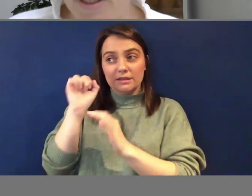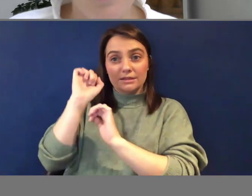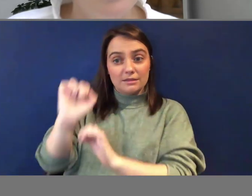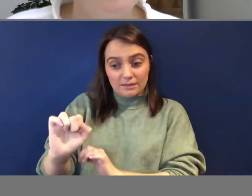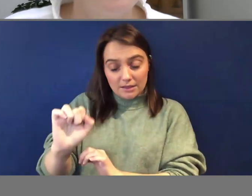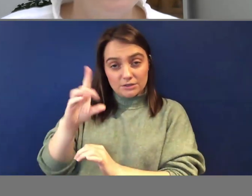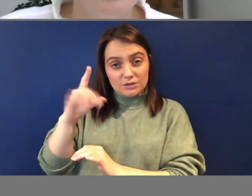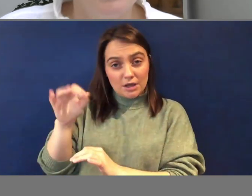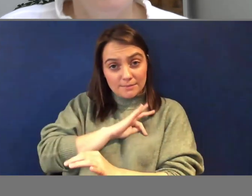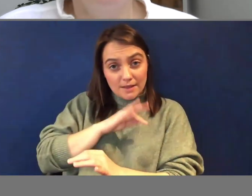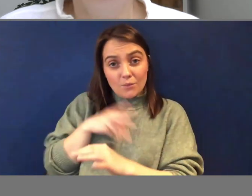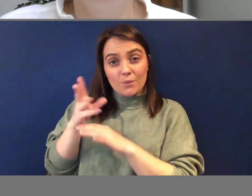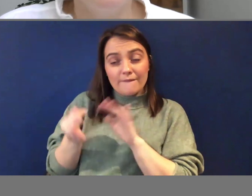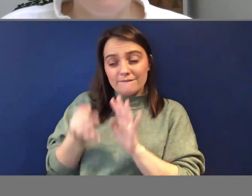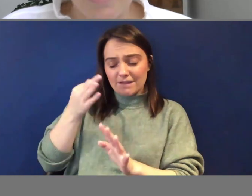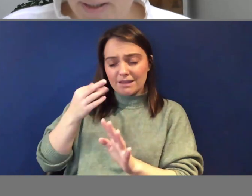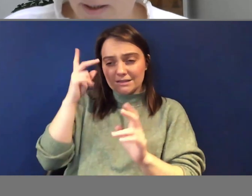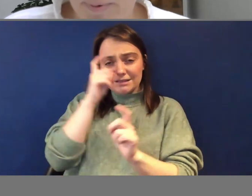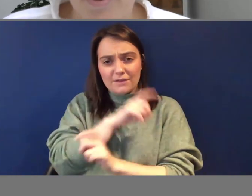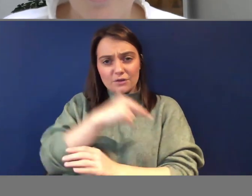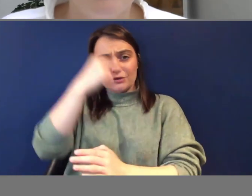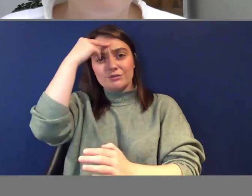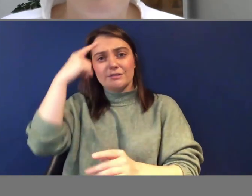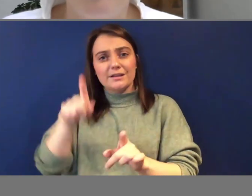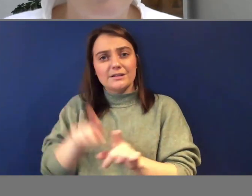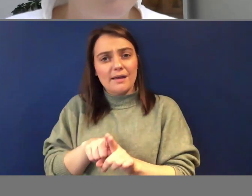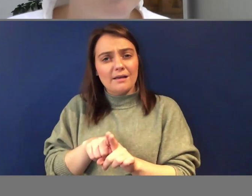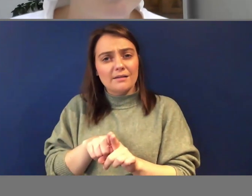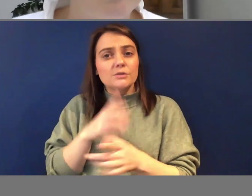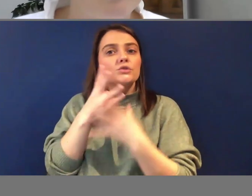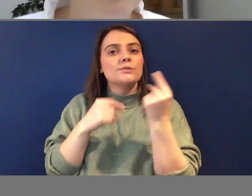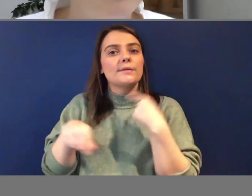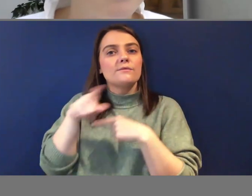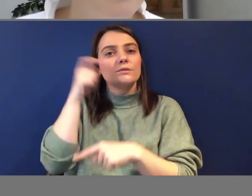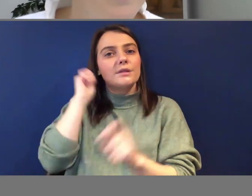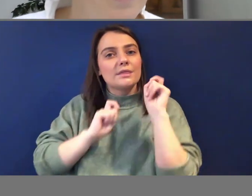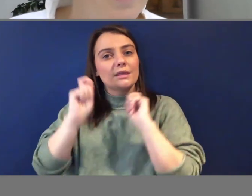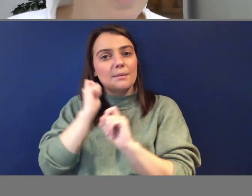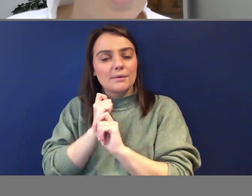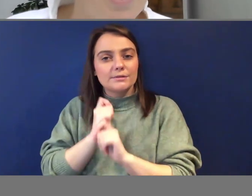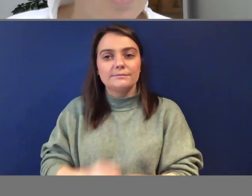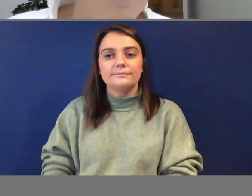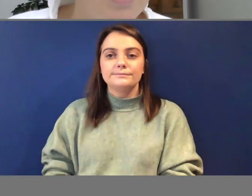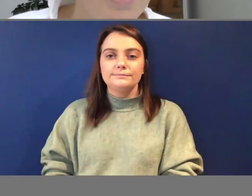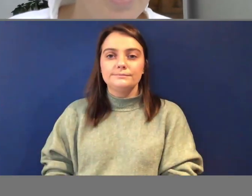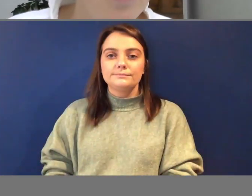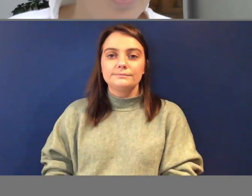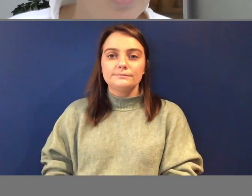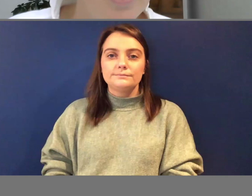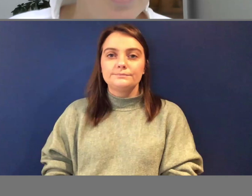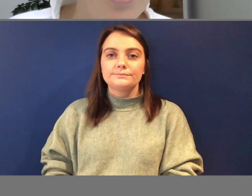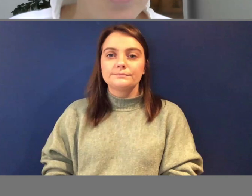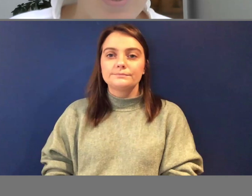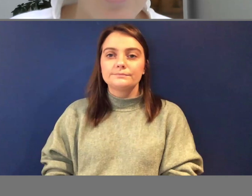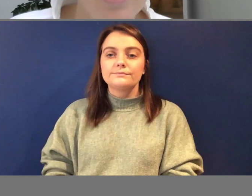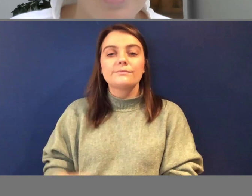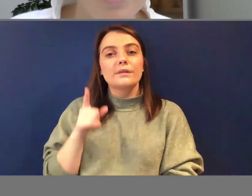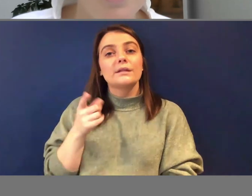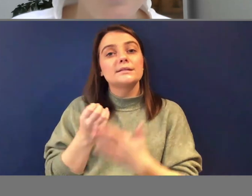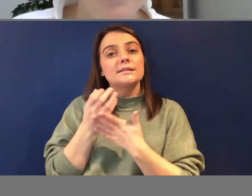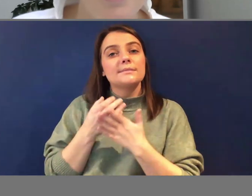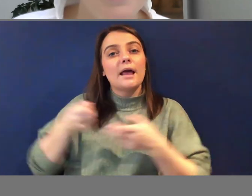read so something to think about. On this slide we're it goes through handrail side so part K